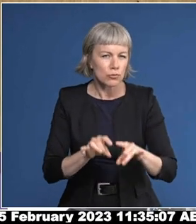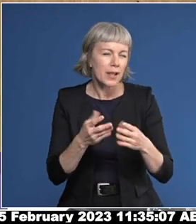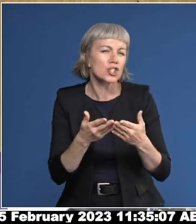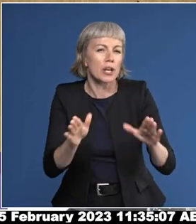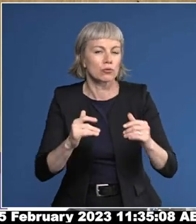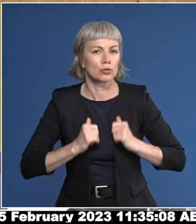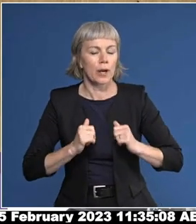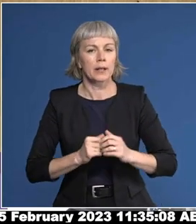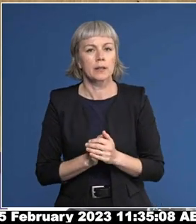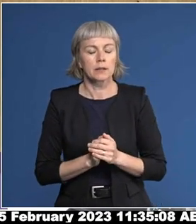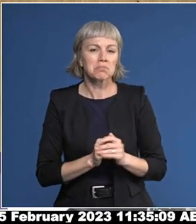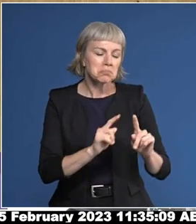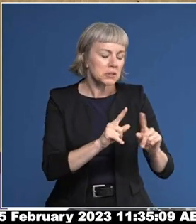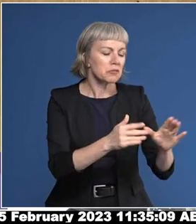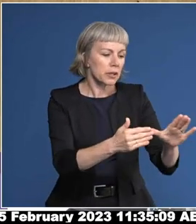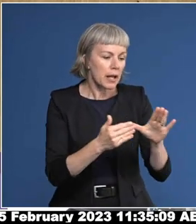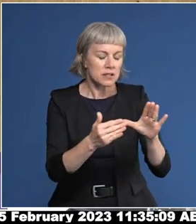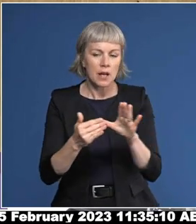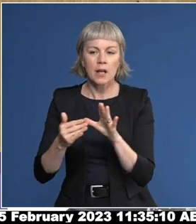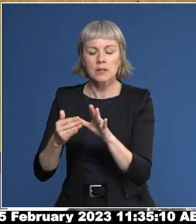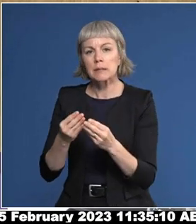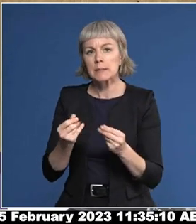But some of them were, you know, we want to do it our way and put our flavour on it.